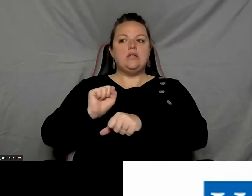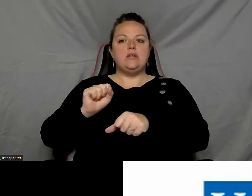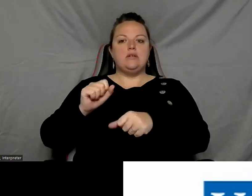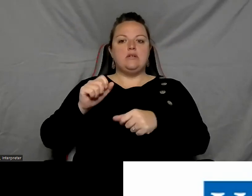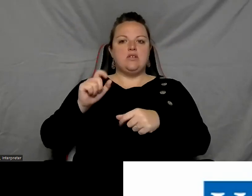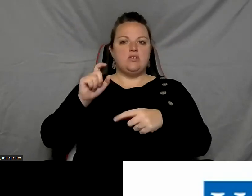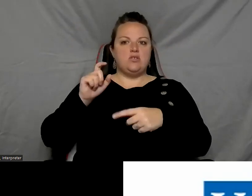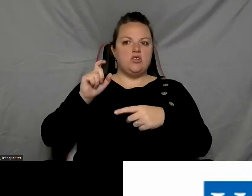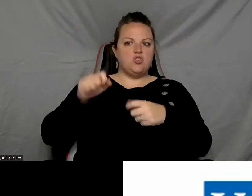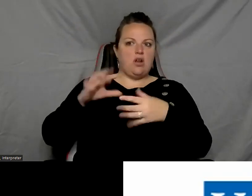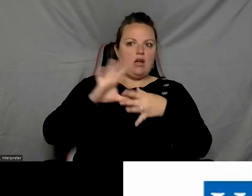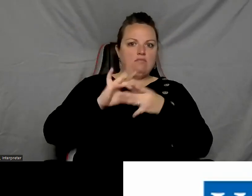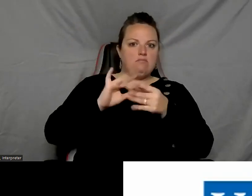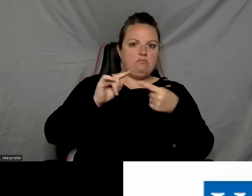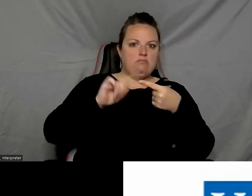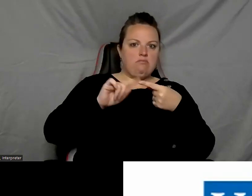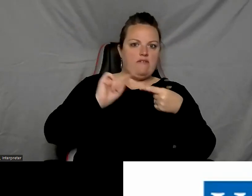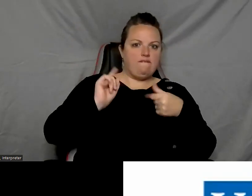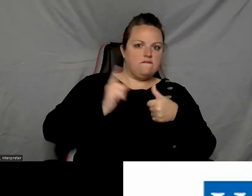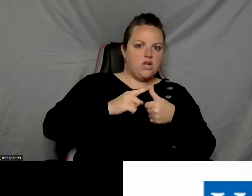first? >> Yeah, let's go with this experience then